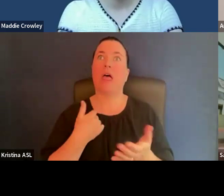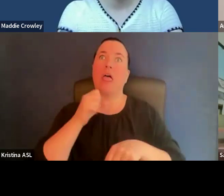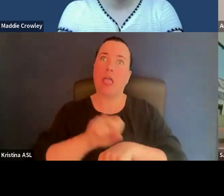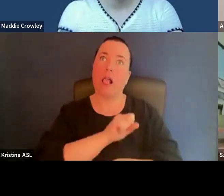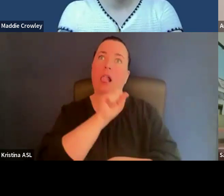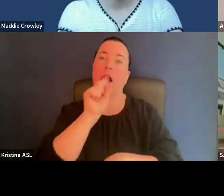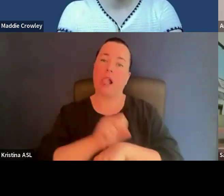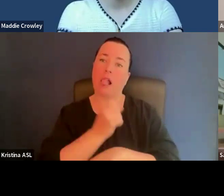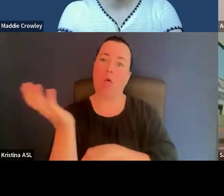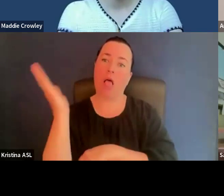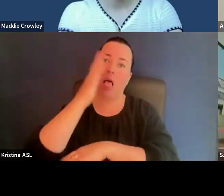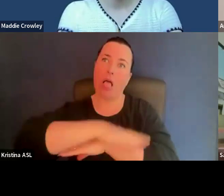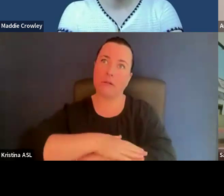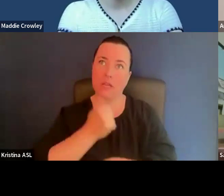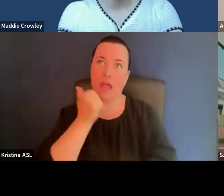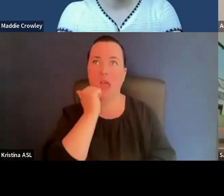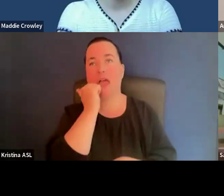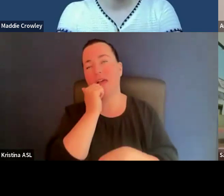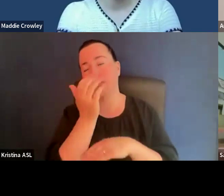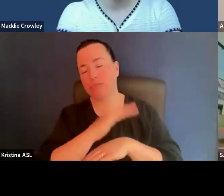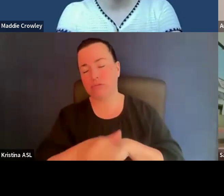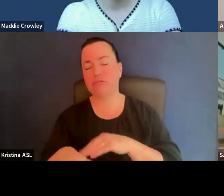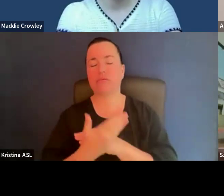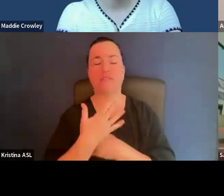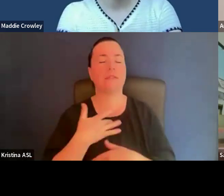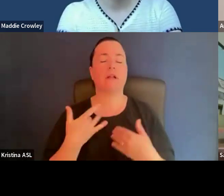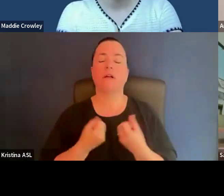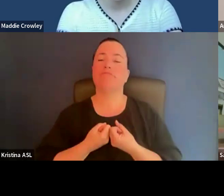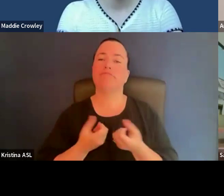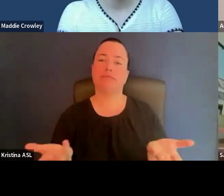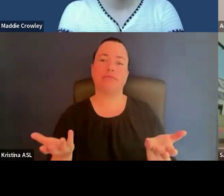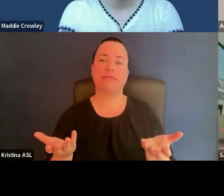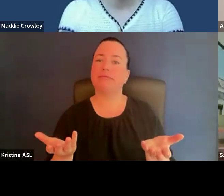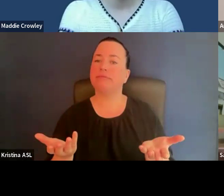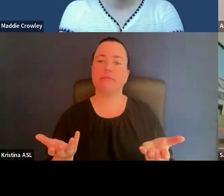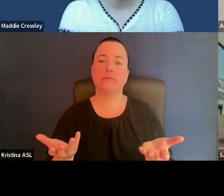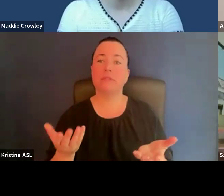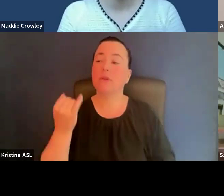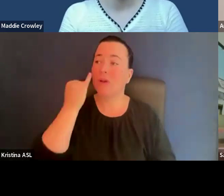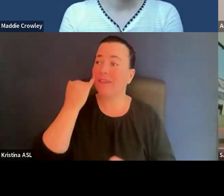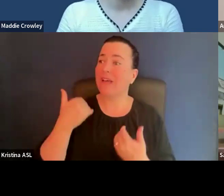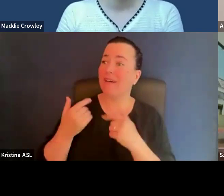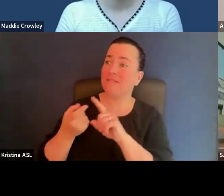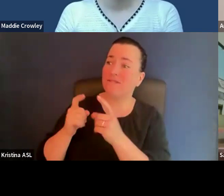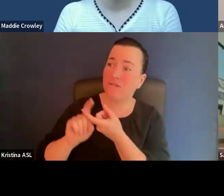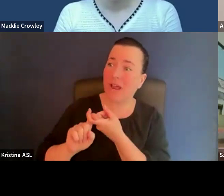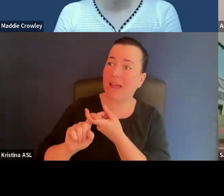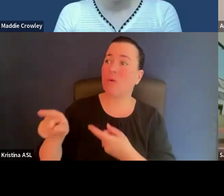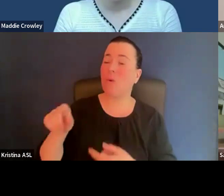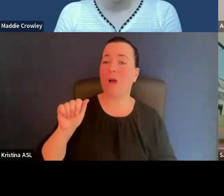you feel like you've given all you have to give. So sometimes when you have a friend or ally that knows you